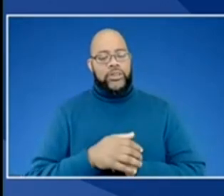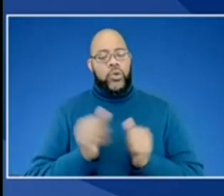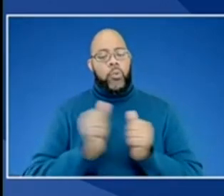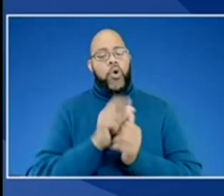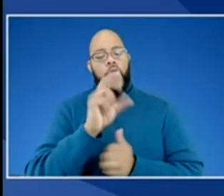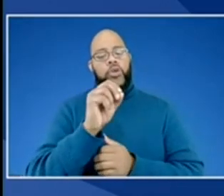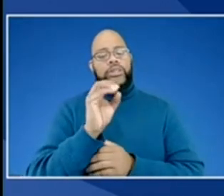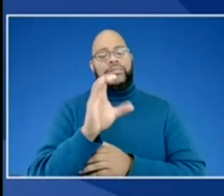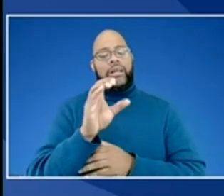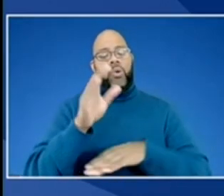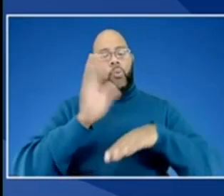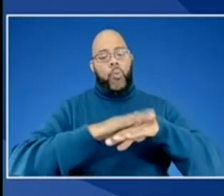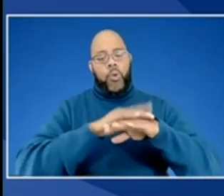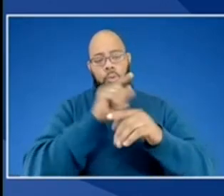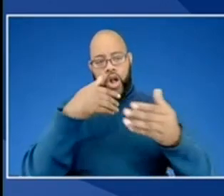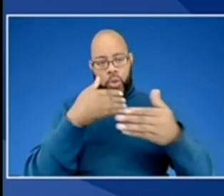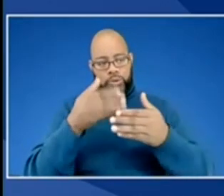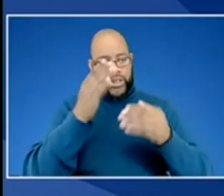warning. Your time starts now.